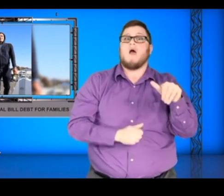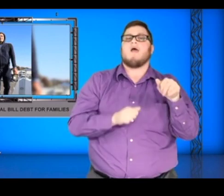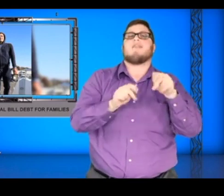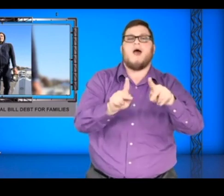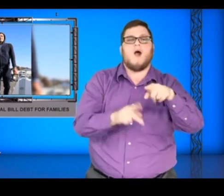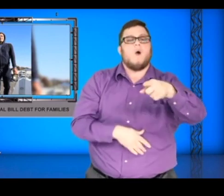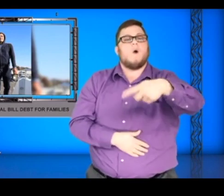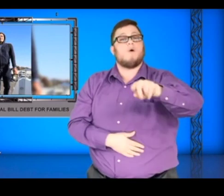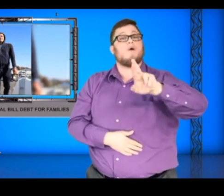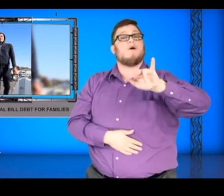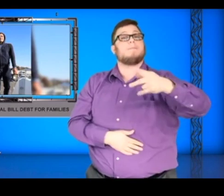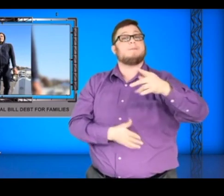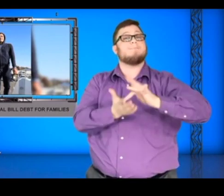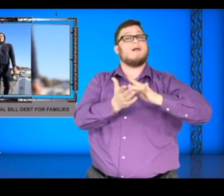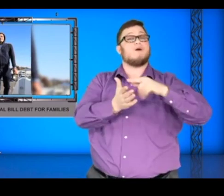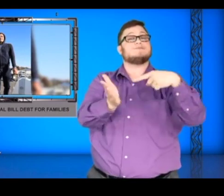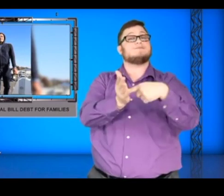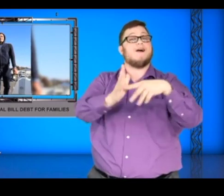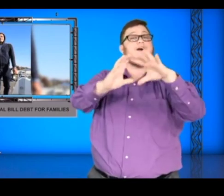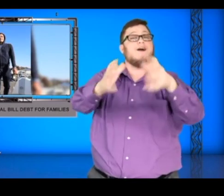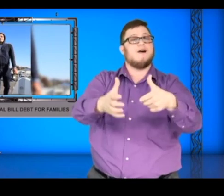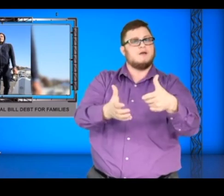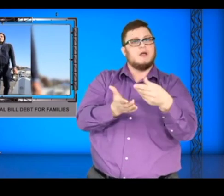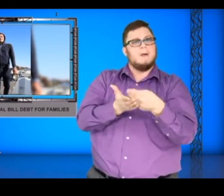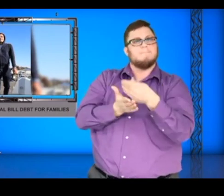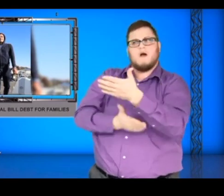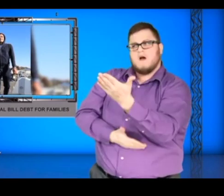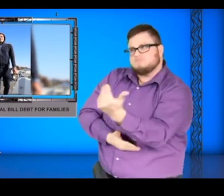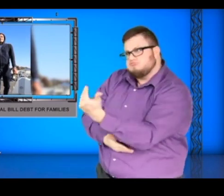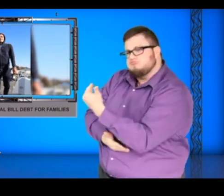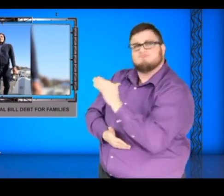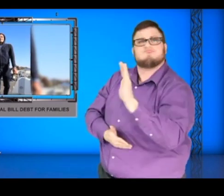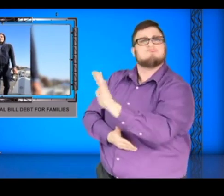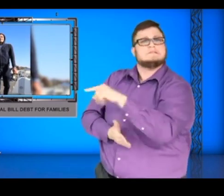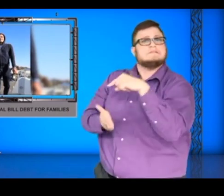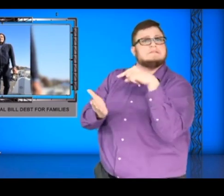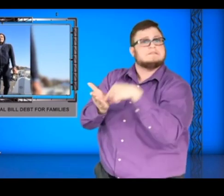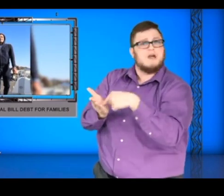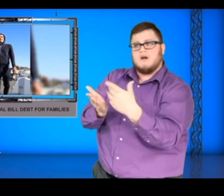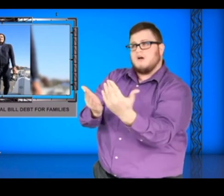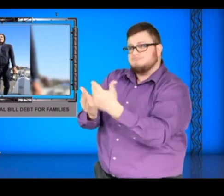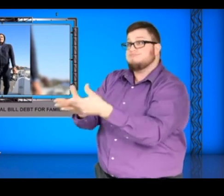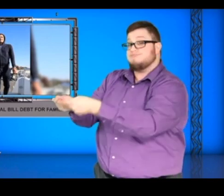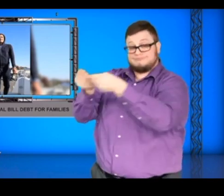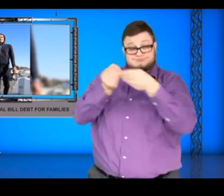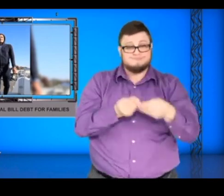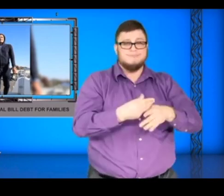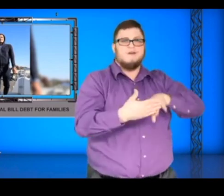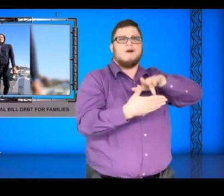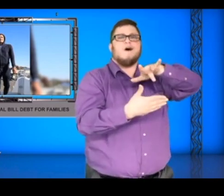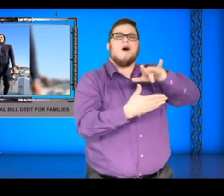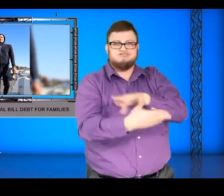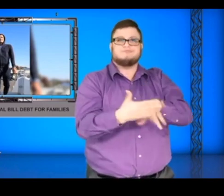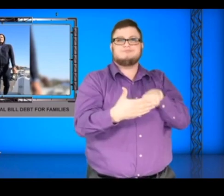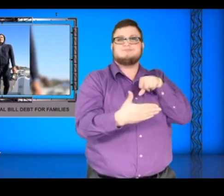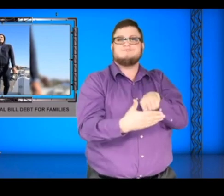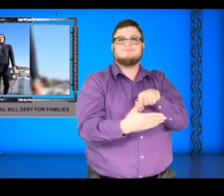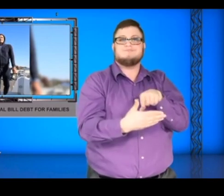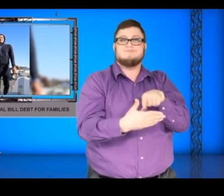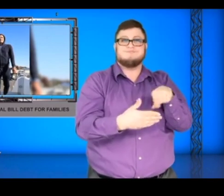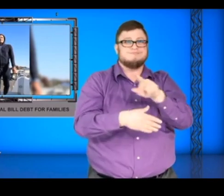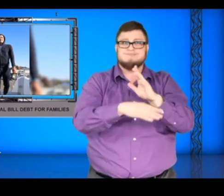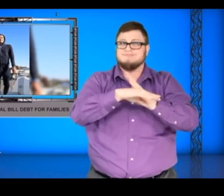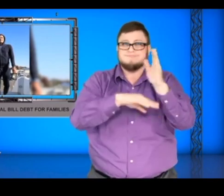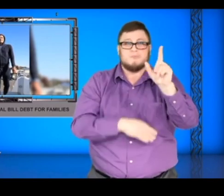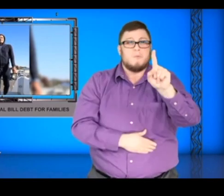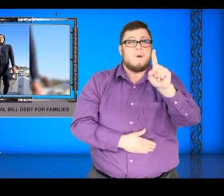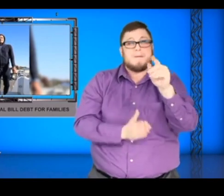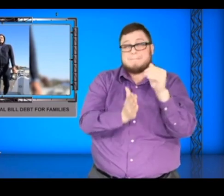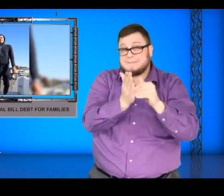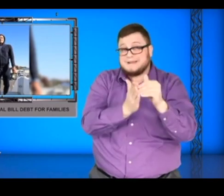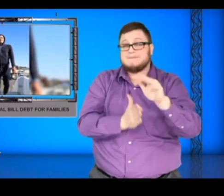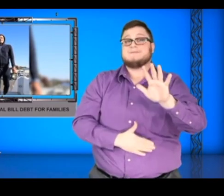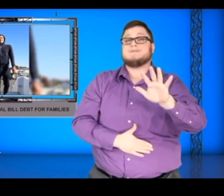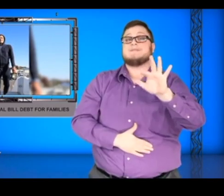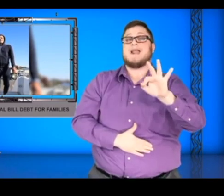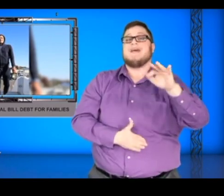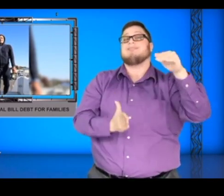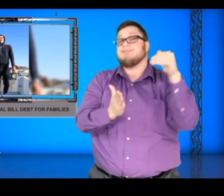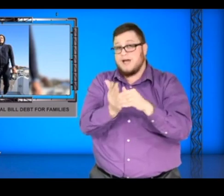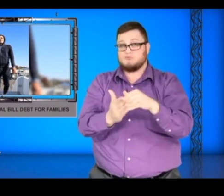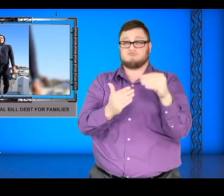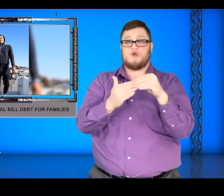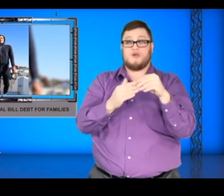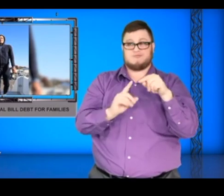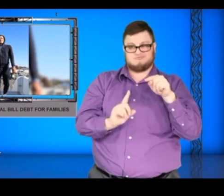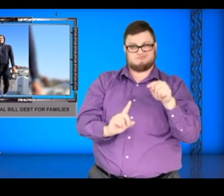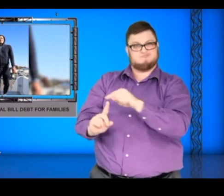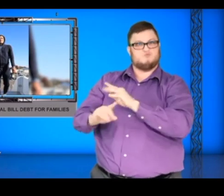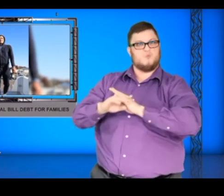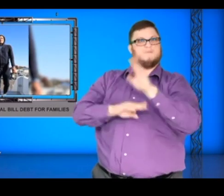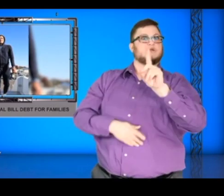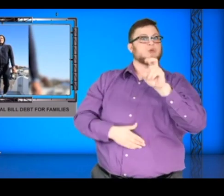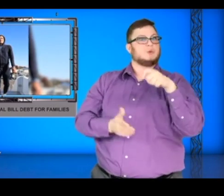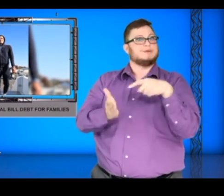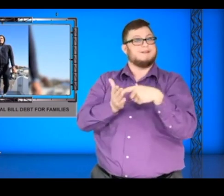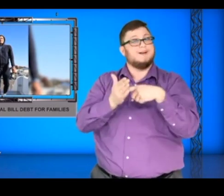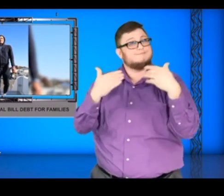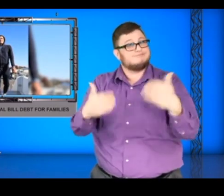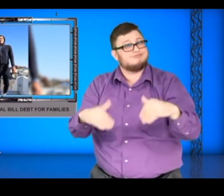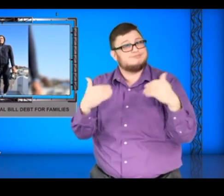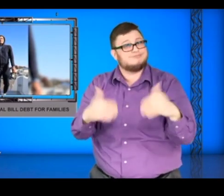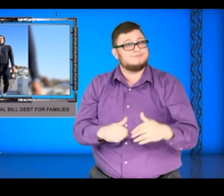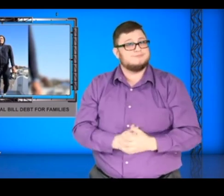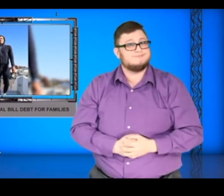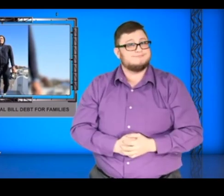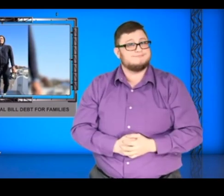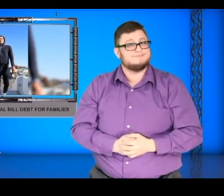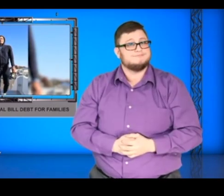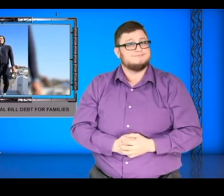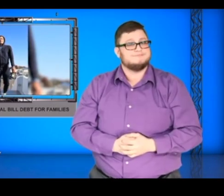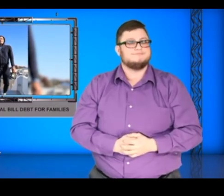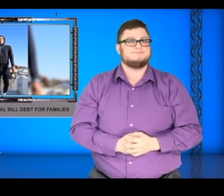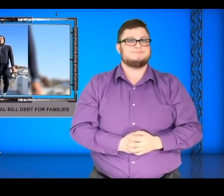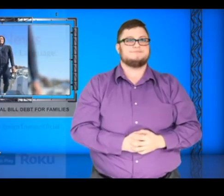That allowed RIP Medical Debt to purchase and abolish more than $1,059,000 in overdue debts.